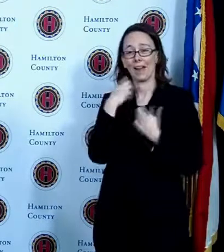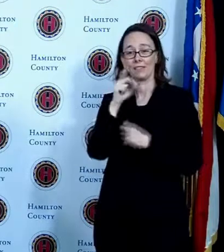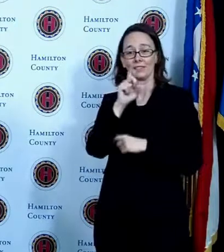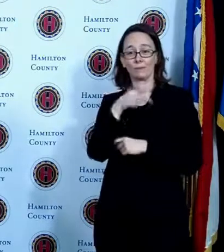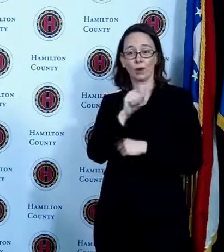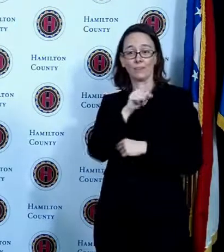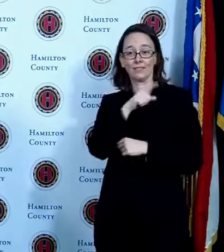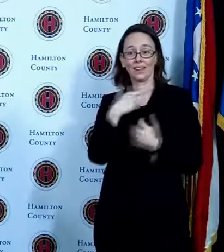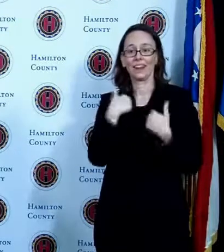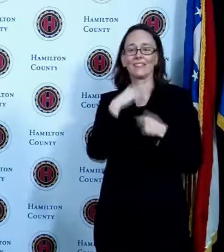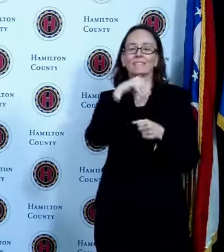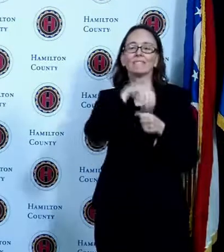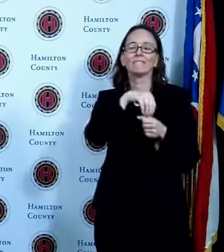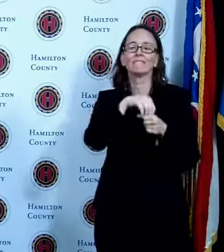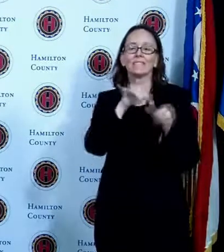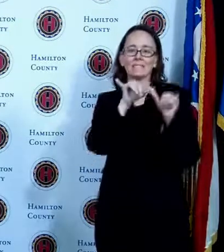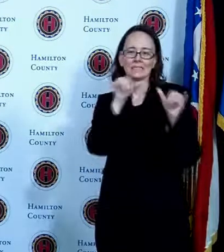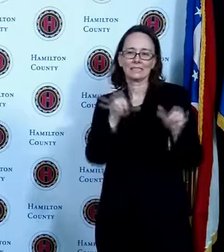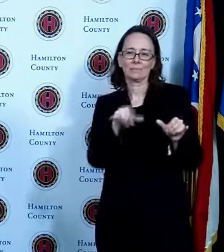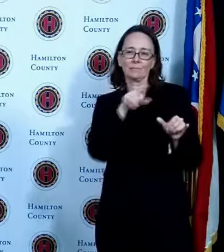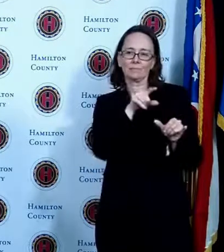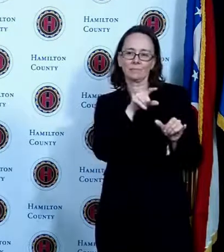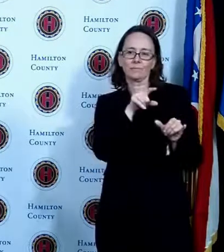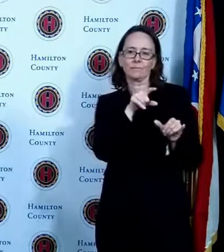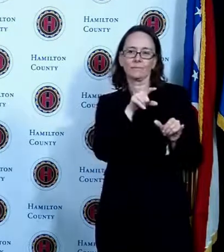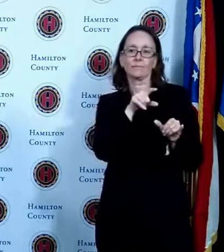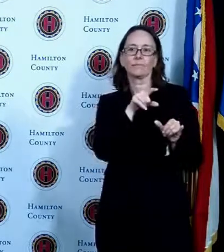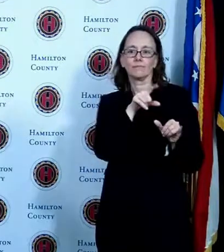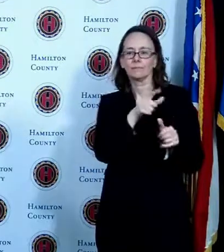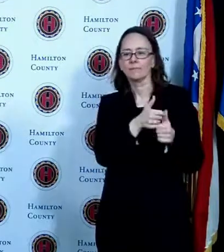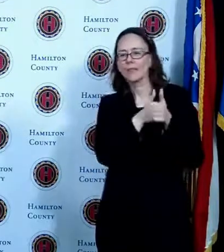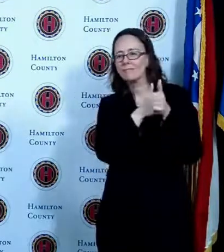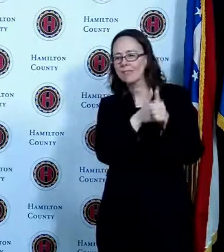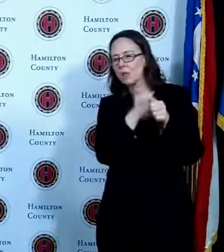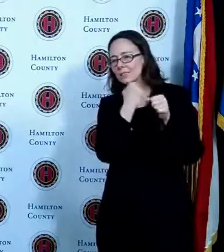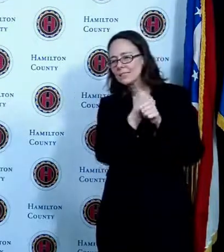that it's a trigger based off the stats and the other one which the last two has